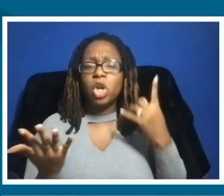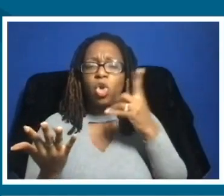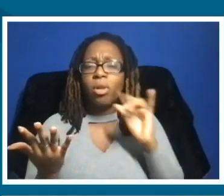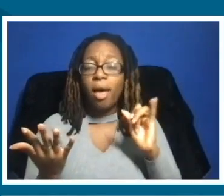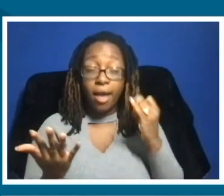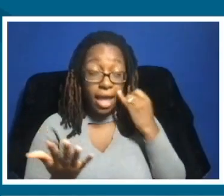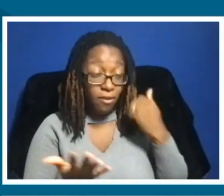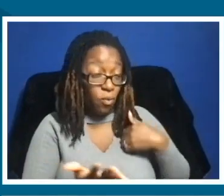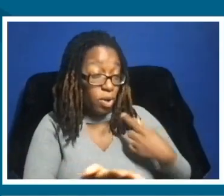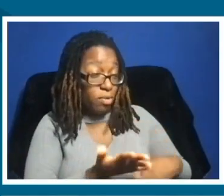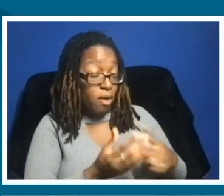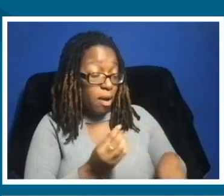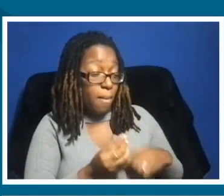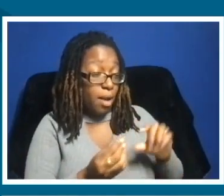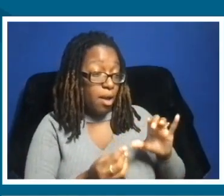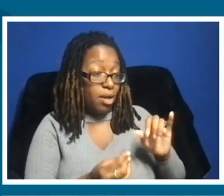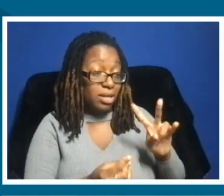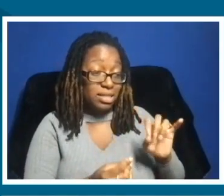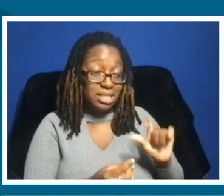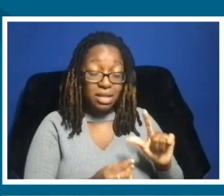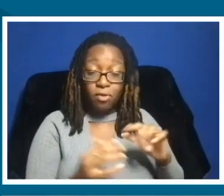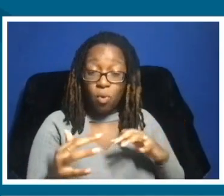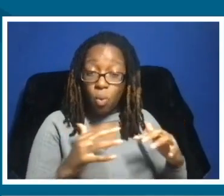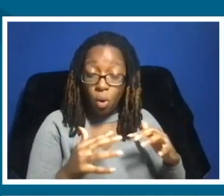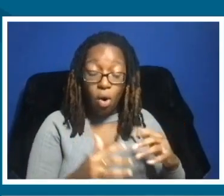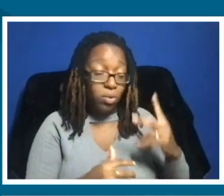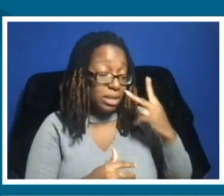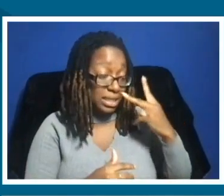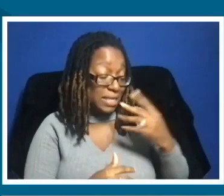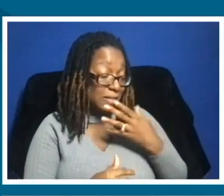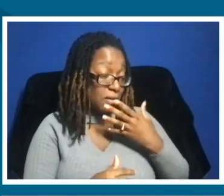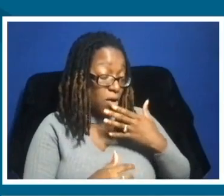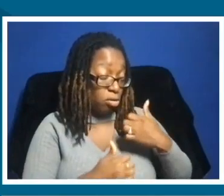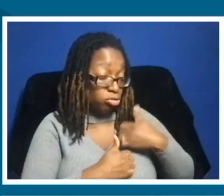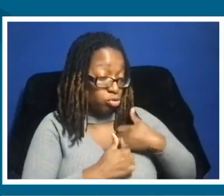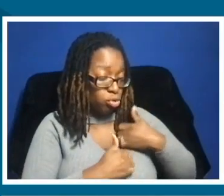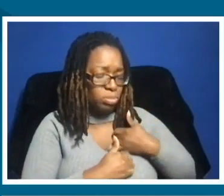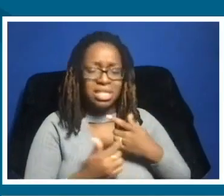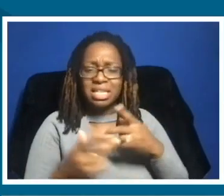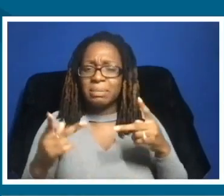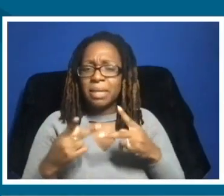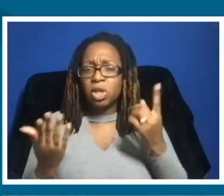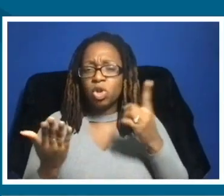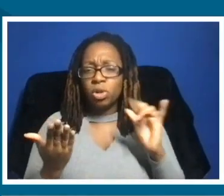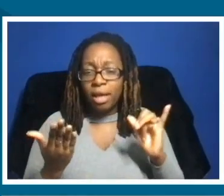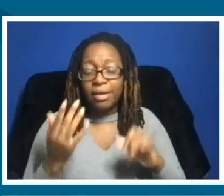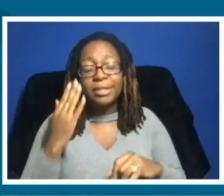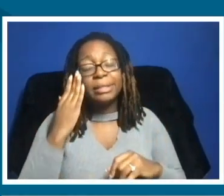and these are the colored troops um what was this place like and it turned